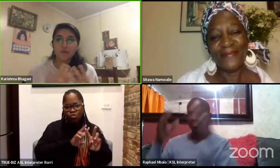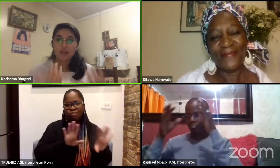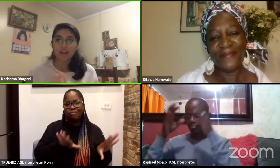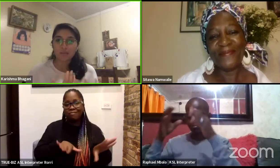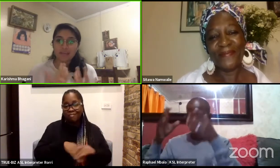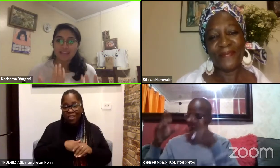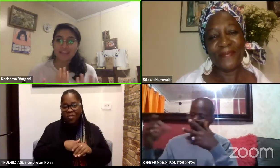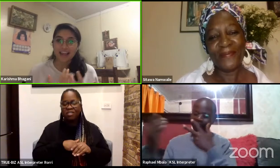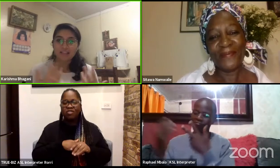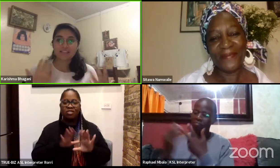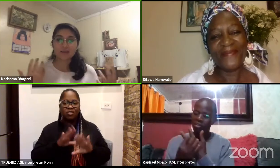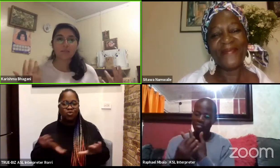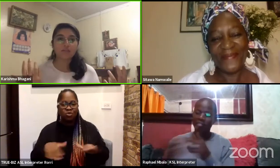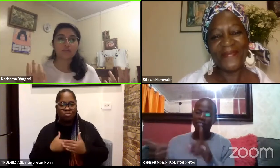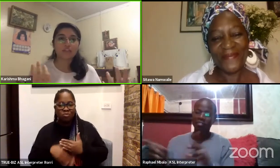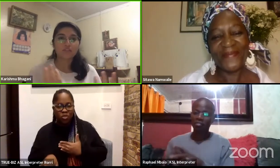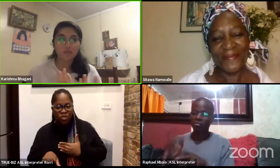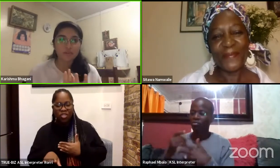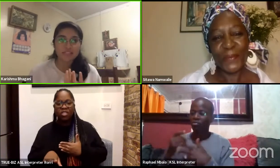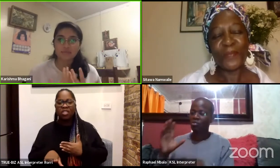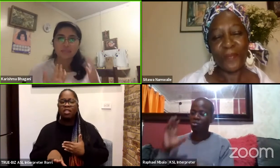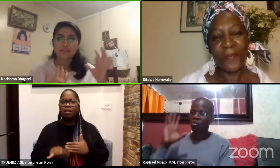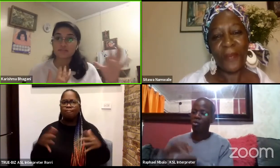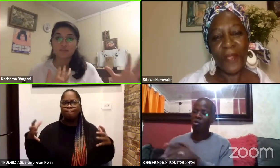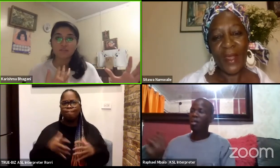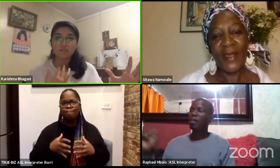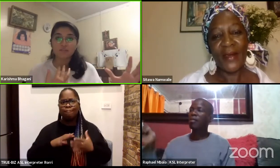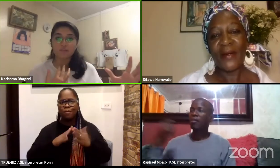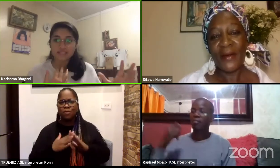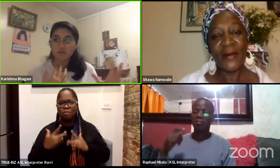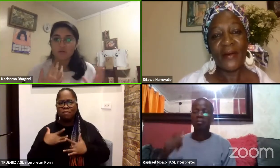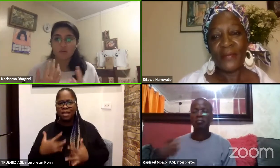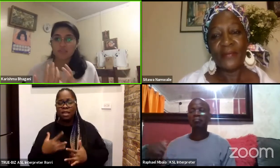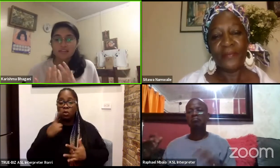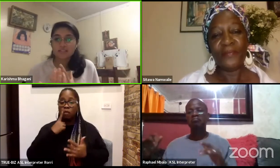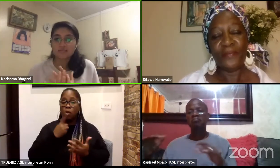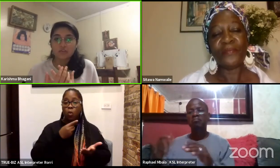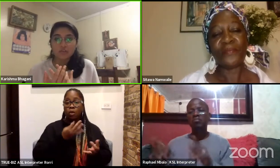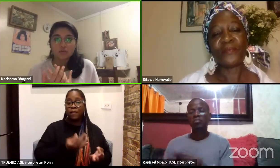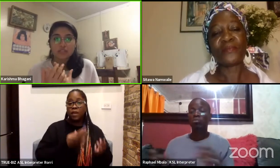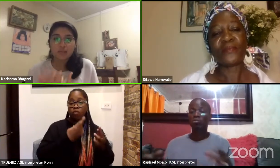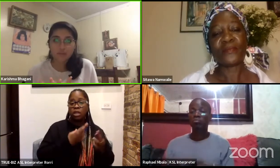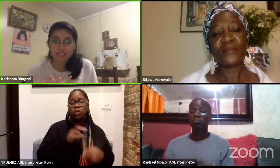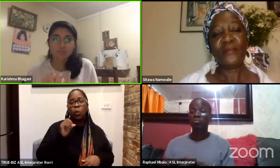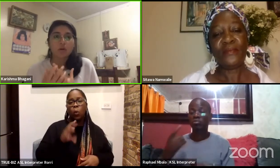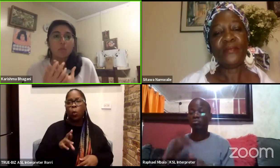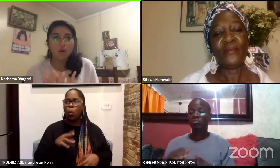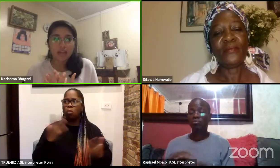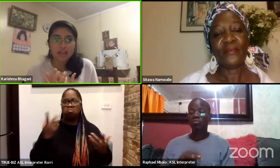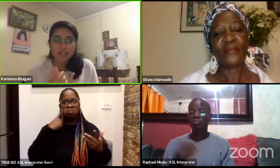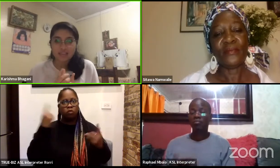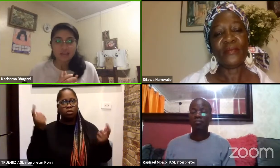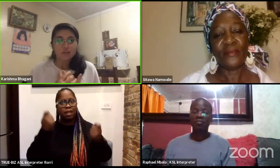call a harambee here, this coming together of community, whether it's for fundraising or whether it's to celebrate something or more than a death,